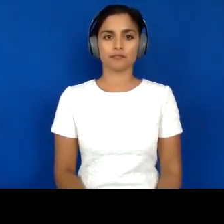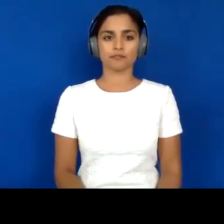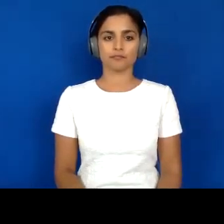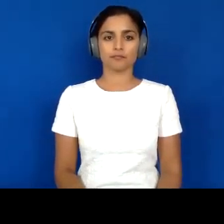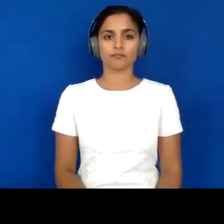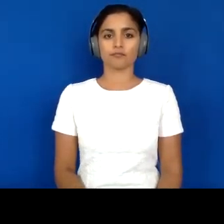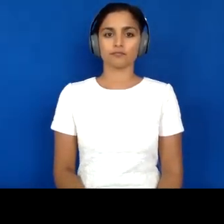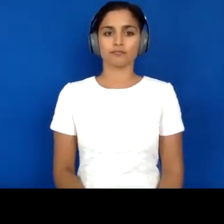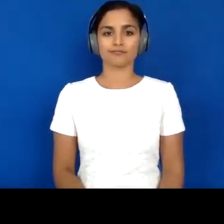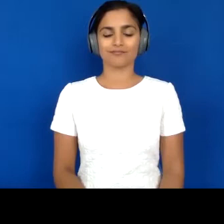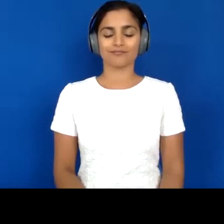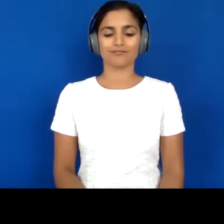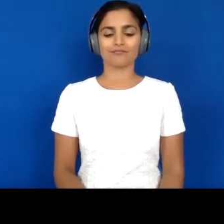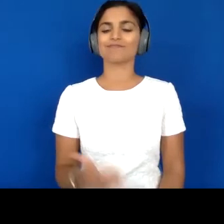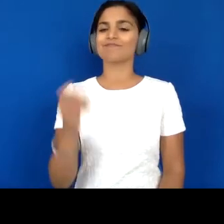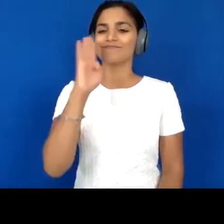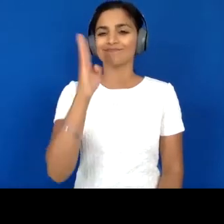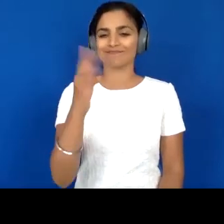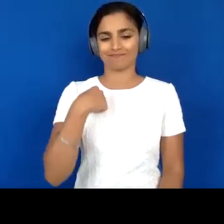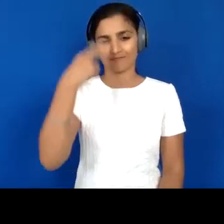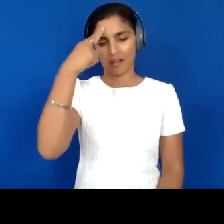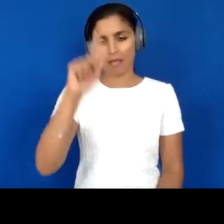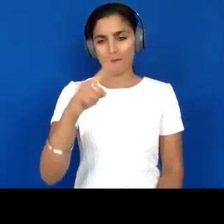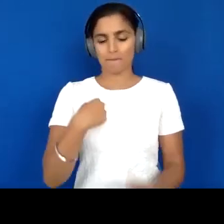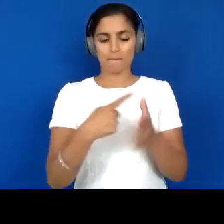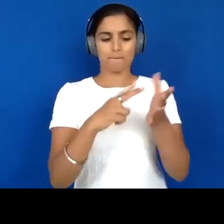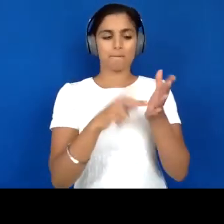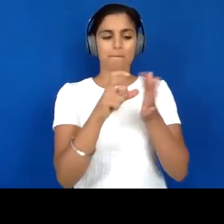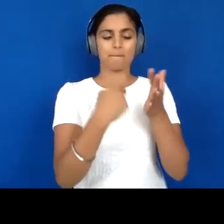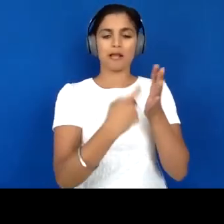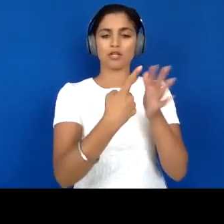hello my name is Andrea Gomez I am a Peruvian logistic woman currently